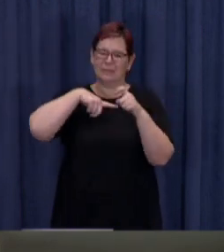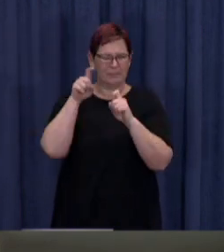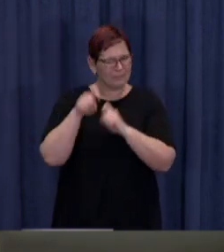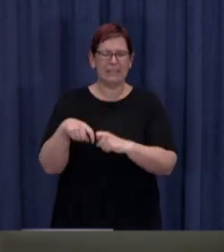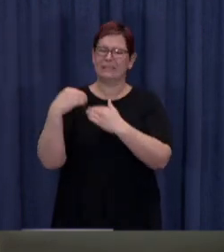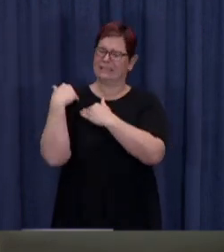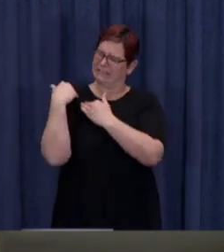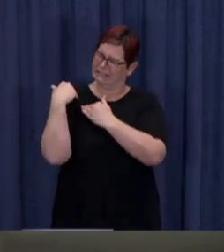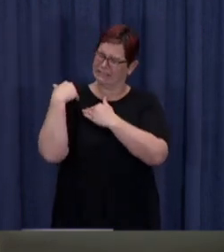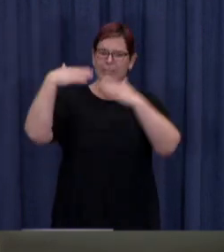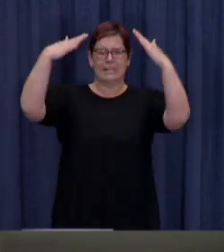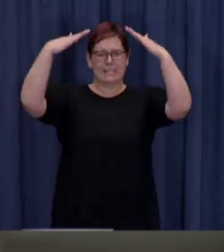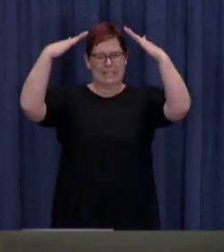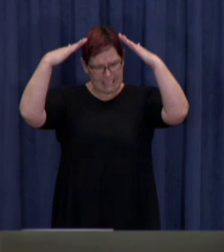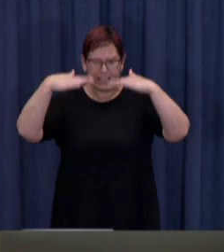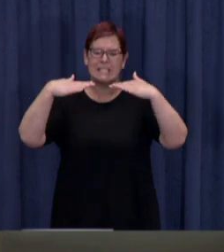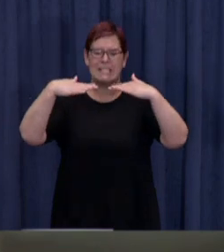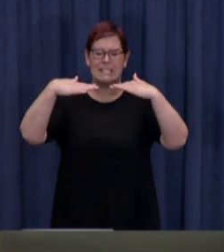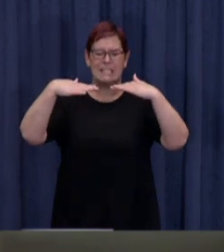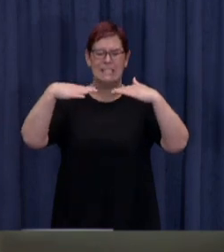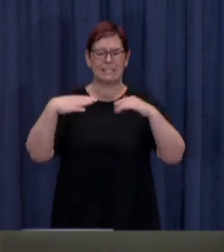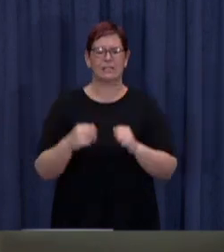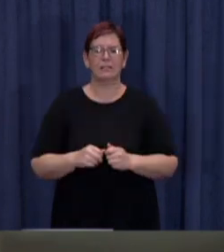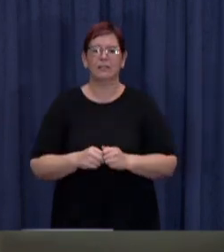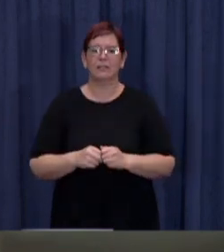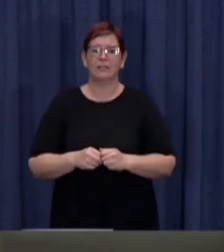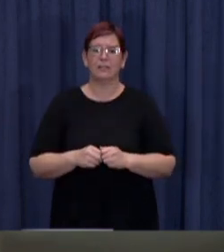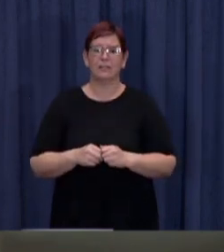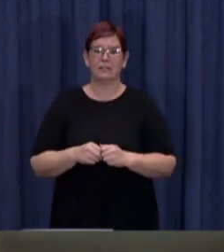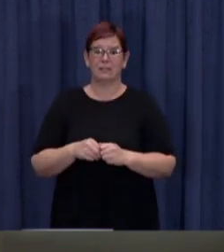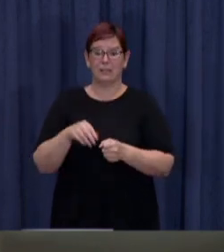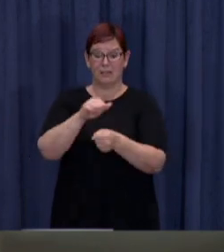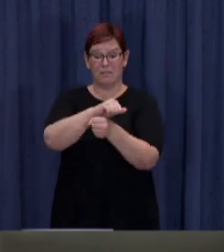battle we must win but we're only going to win it if we all work together we all